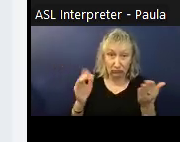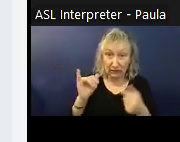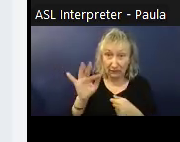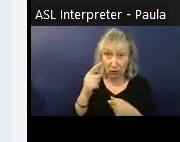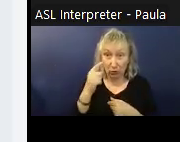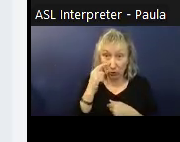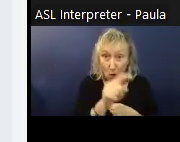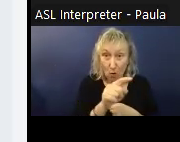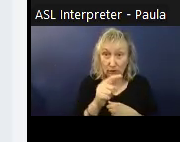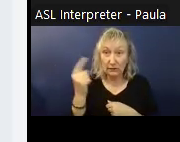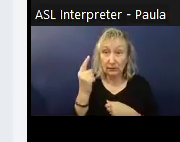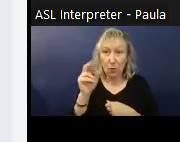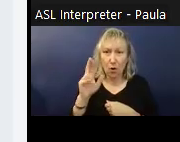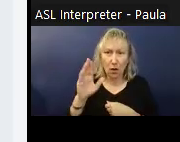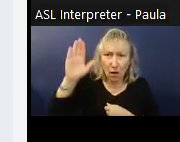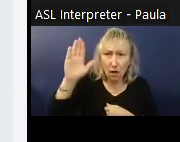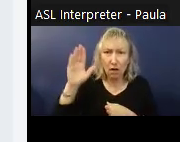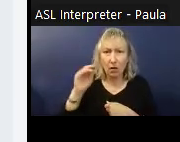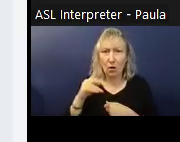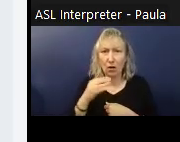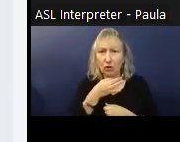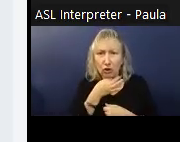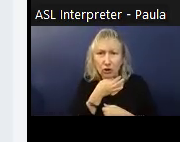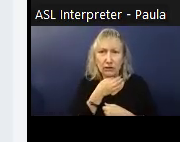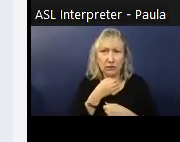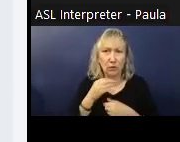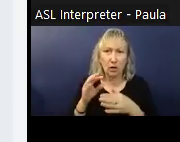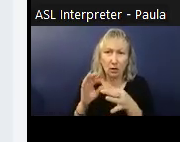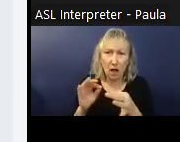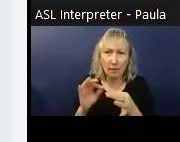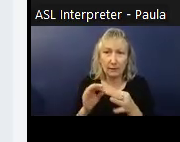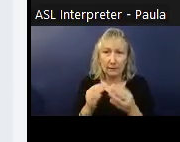questions or comments about administrative closure under 0121.